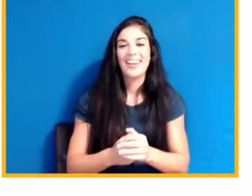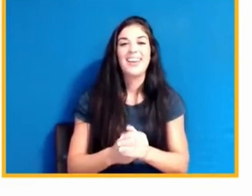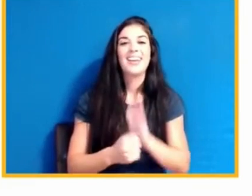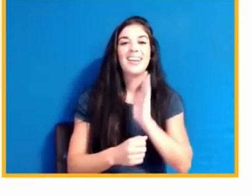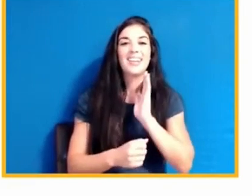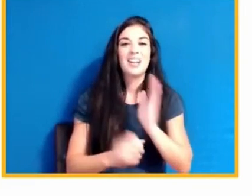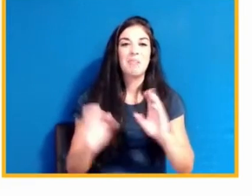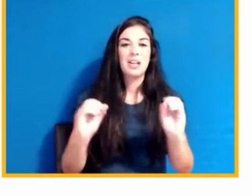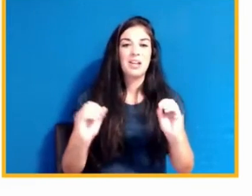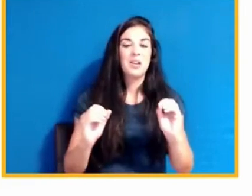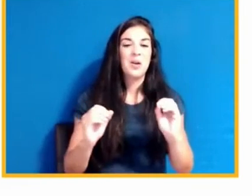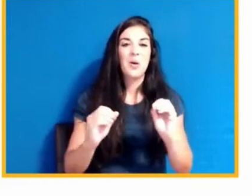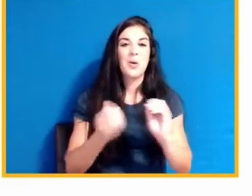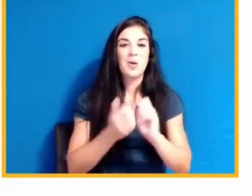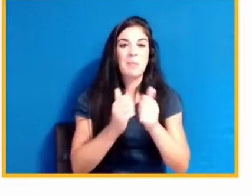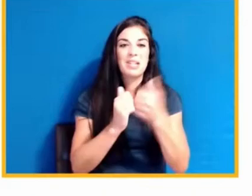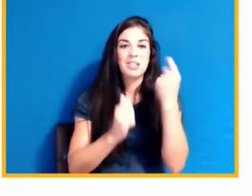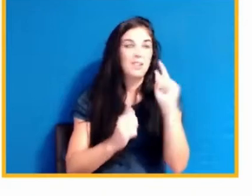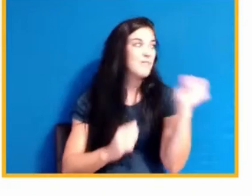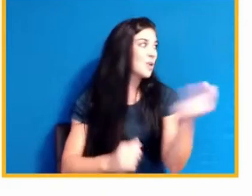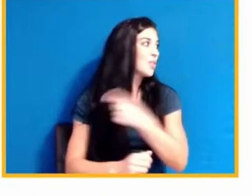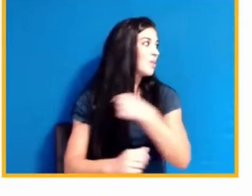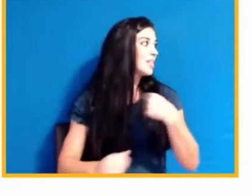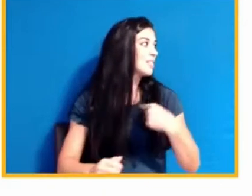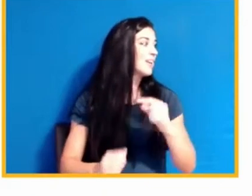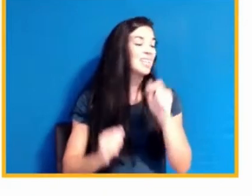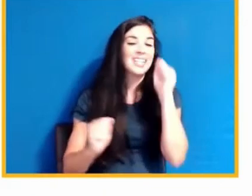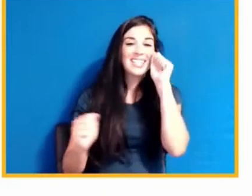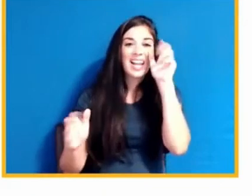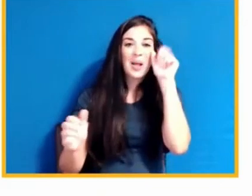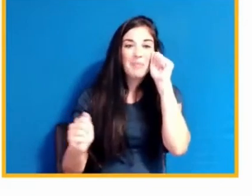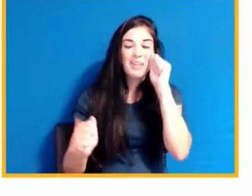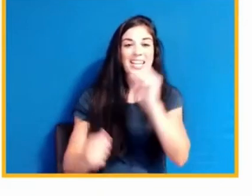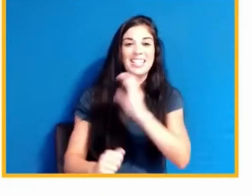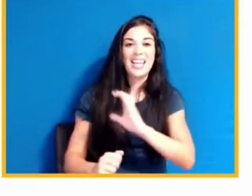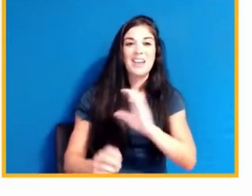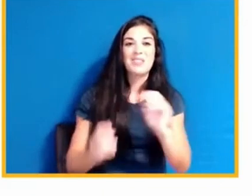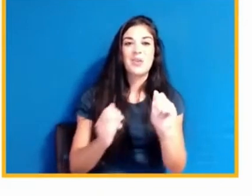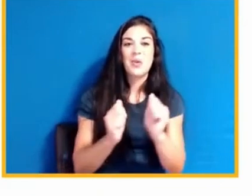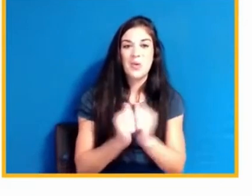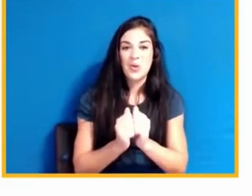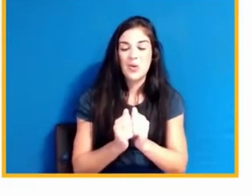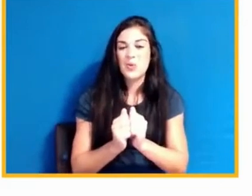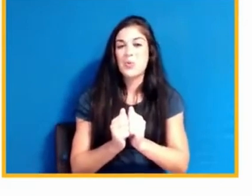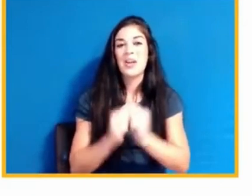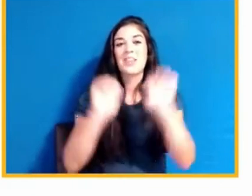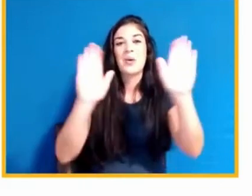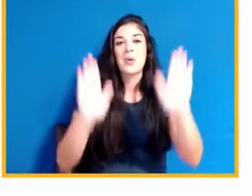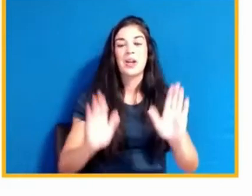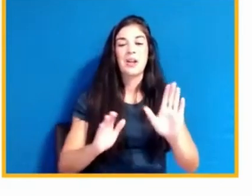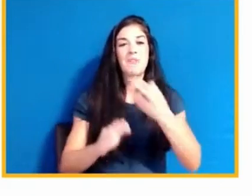going to be no comps left for the rest of us. But he's an amazingly adorable character with a monstrous appetite for dancing.